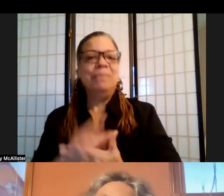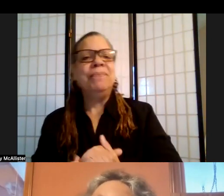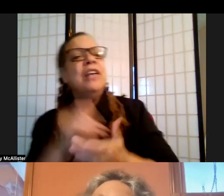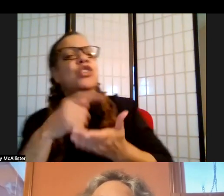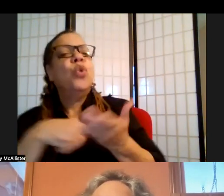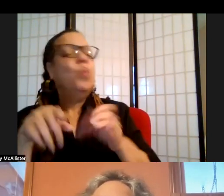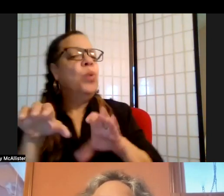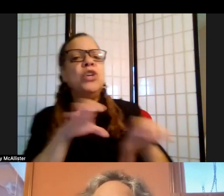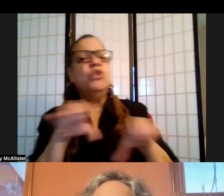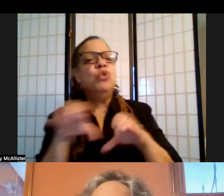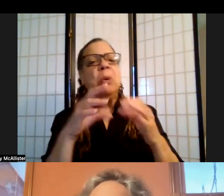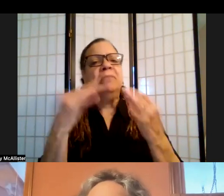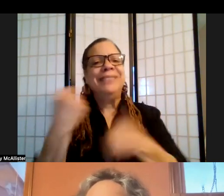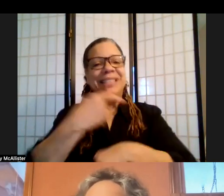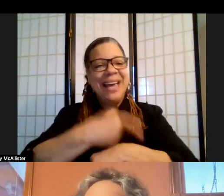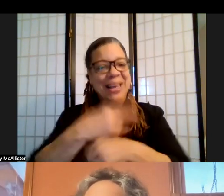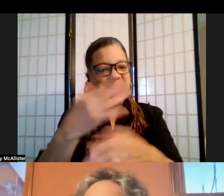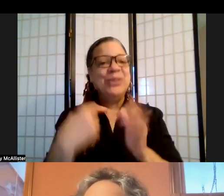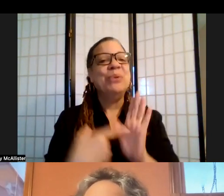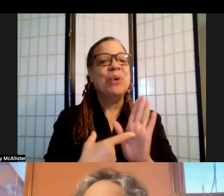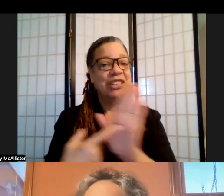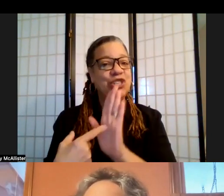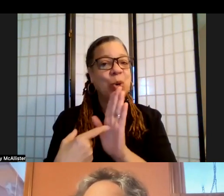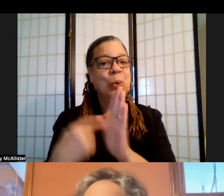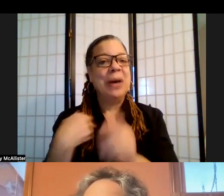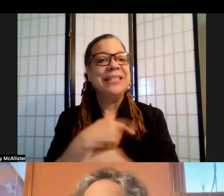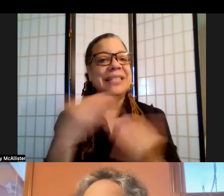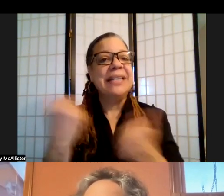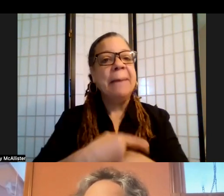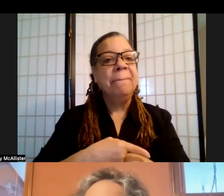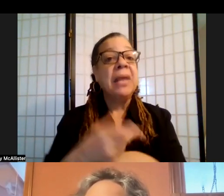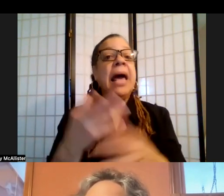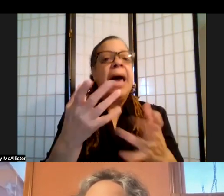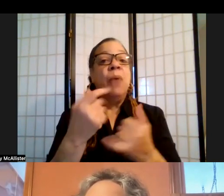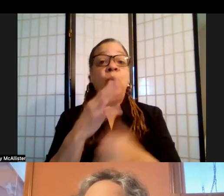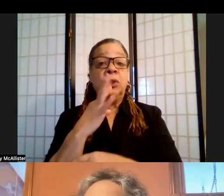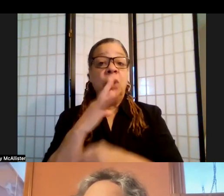and what were you going to share with us today? So, what I was going to talk about was, recognizing